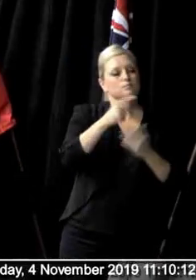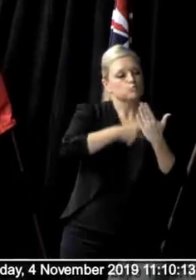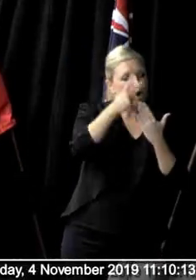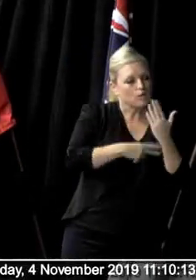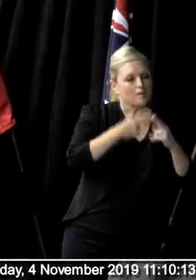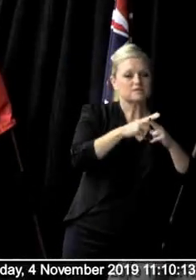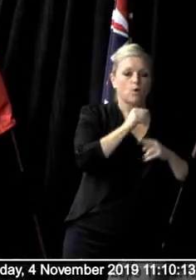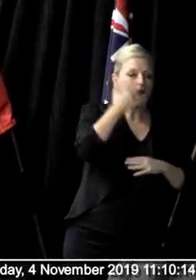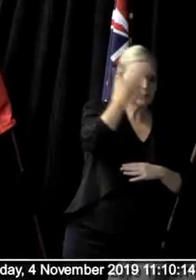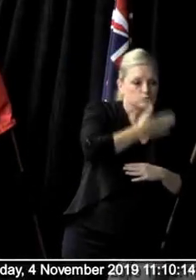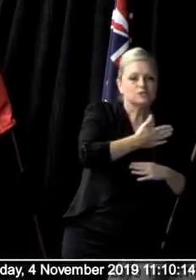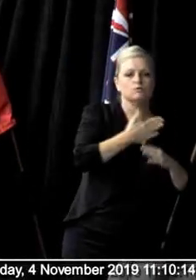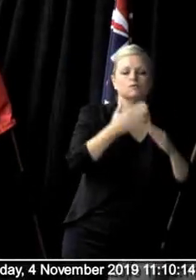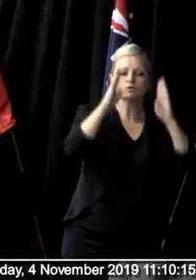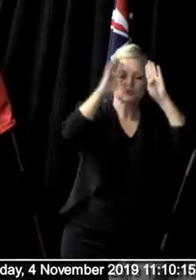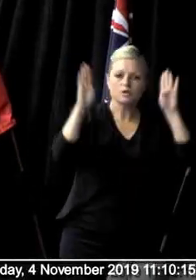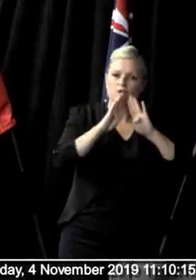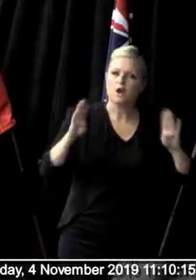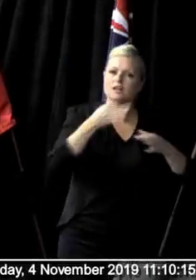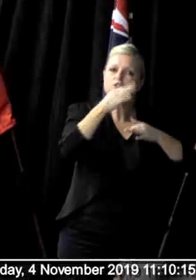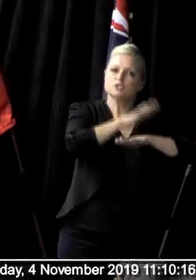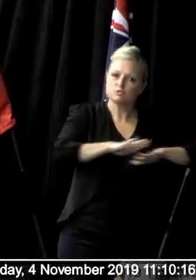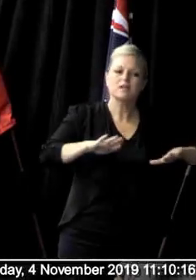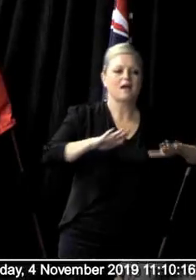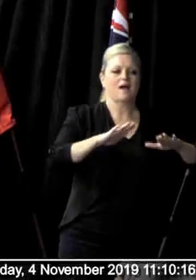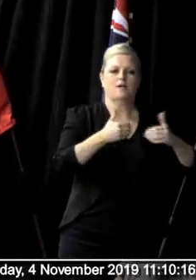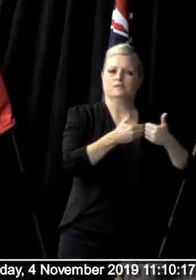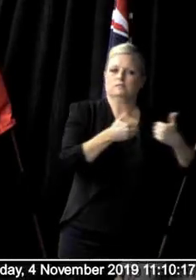children are run independently of programs for other children with disability.